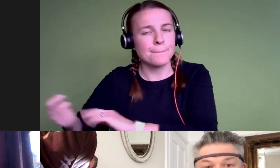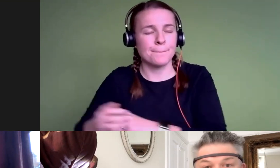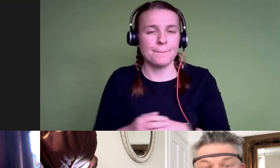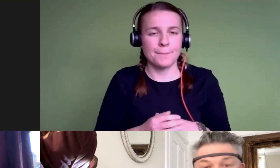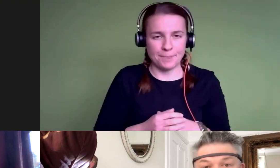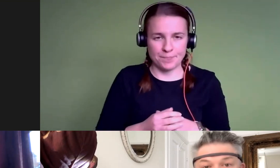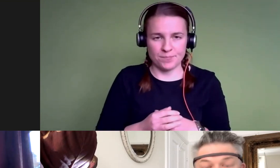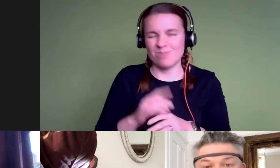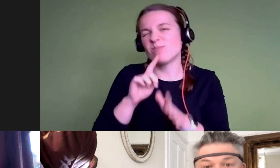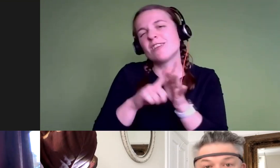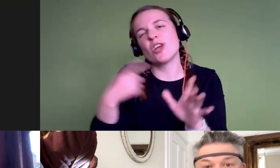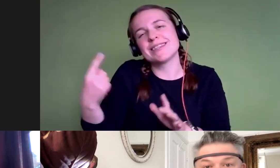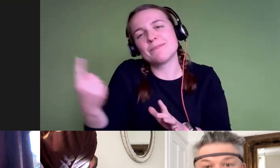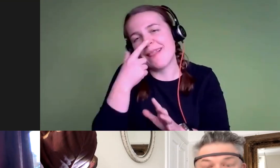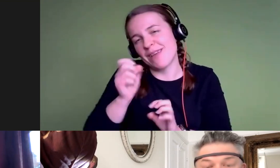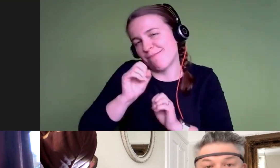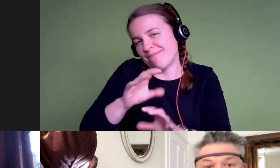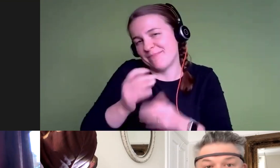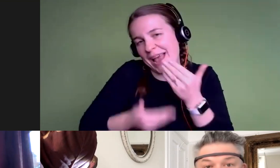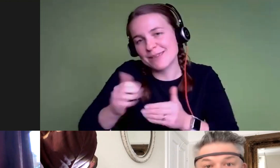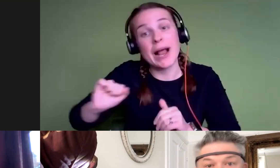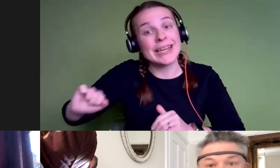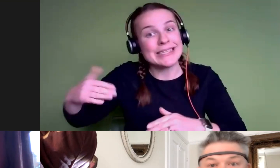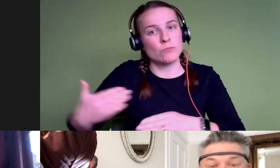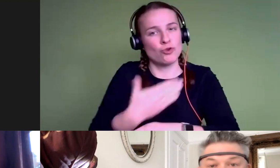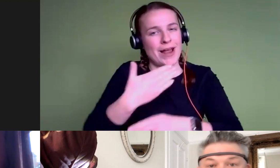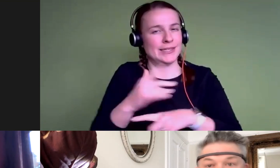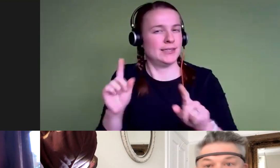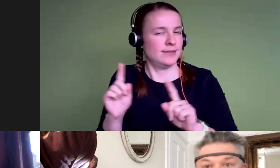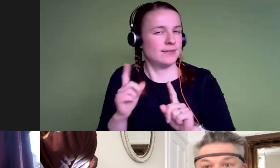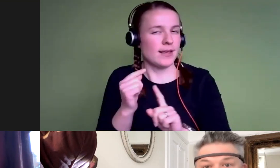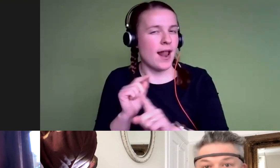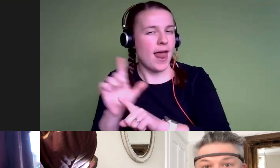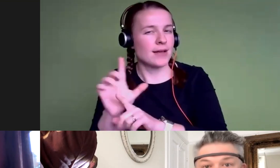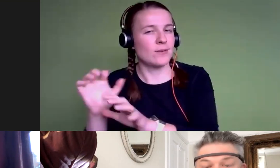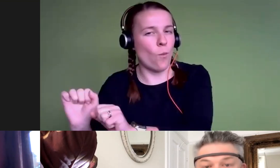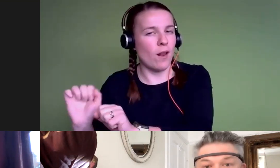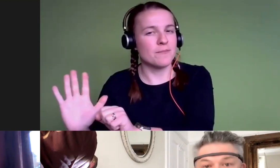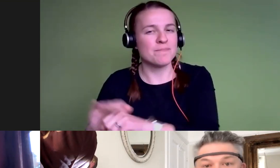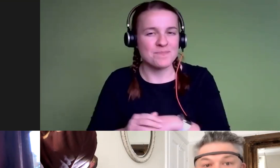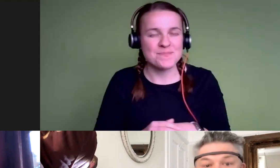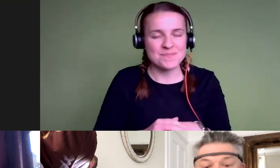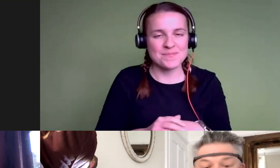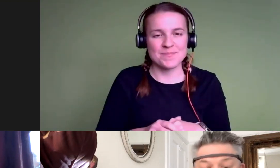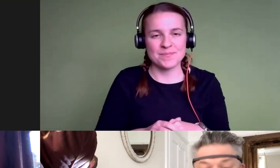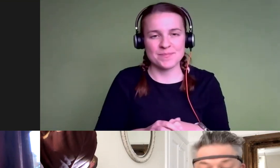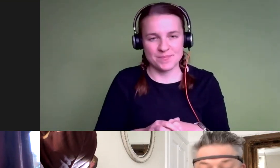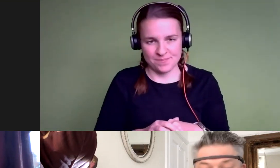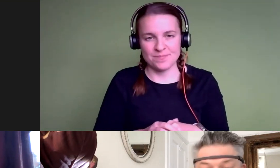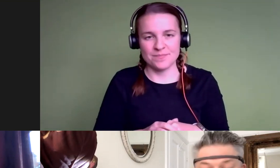Sense on a number of different programs in the past. Justin can explain a